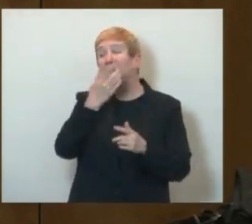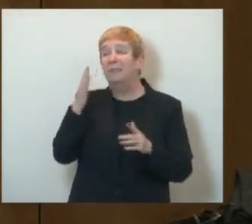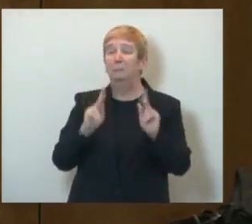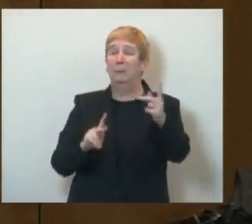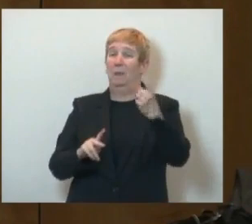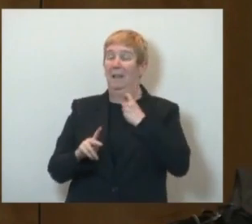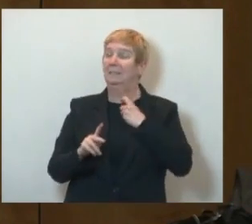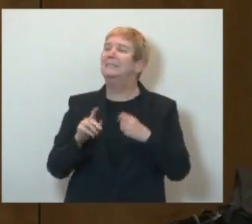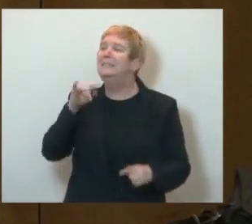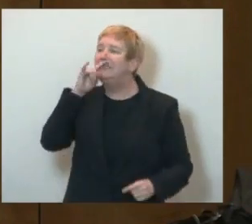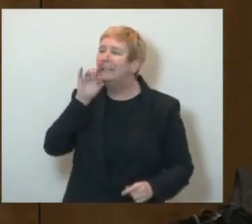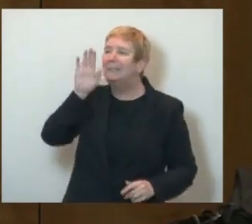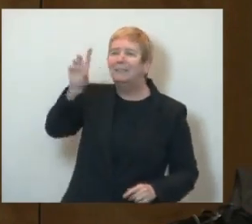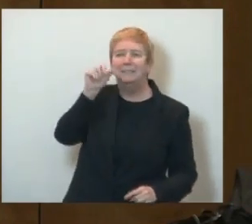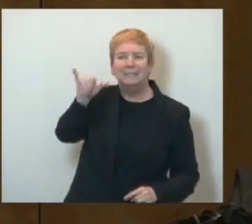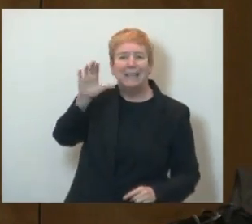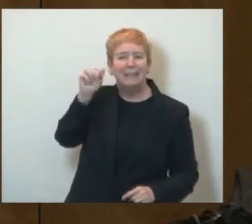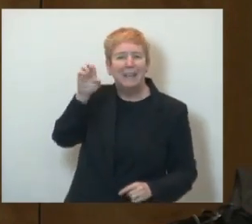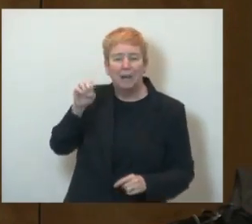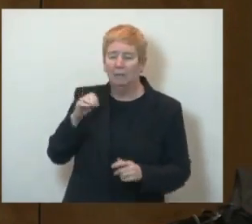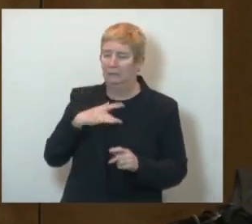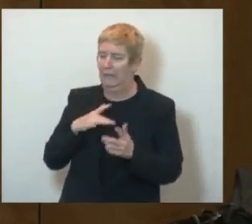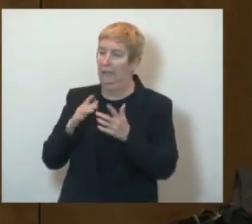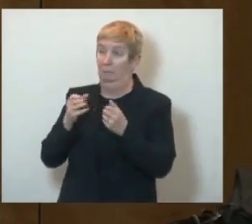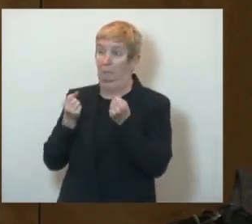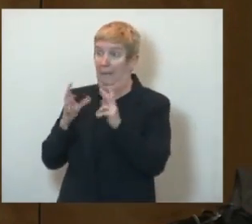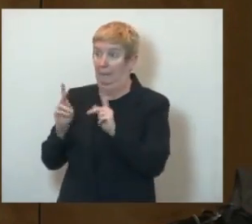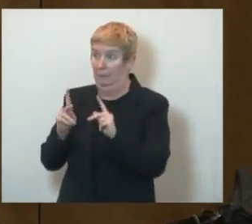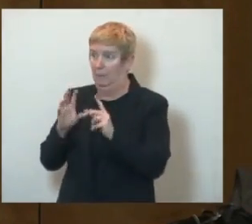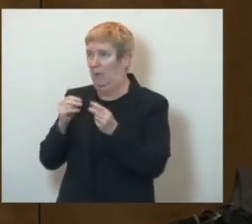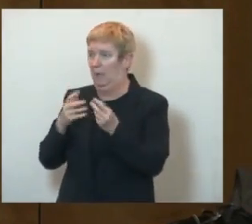QUESTIONS AND SO THE LAT YOU KNOW, SOMEBODY ASKED ME.